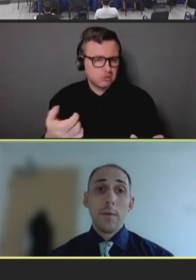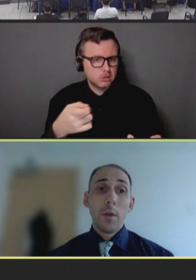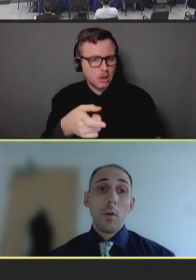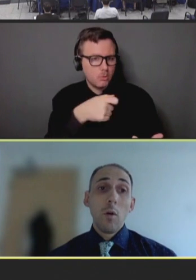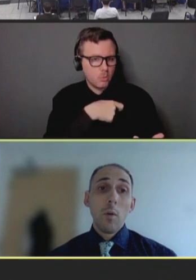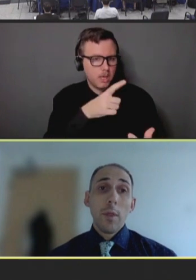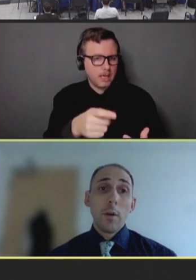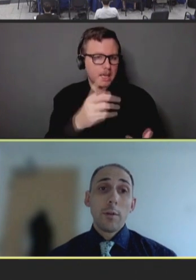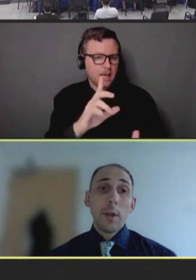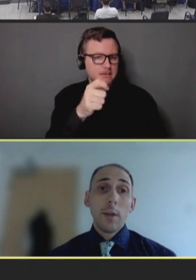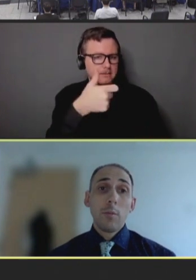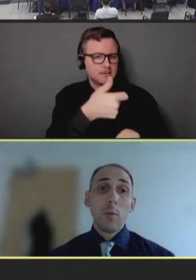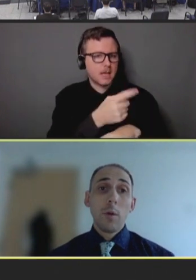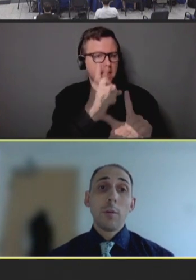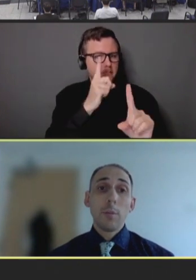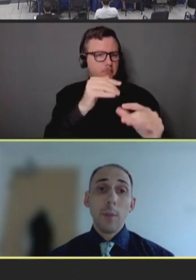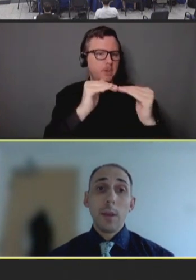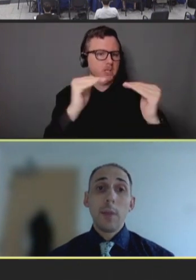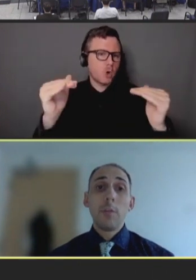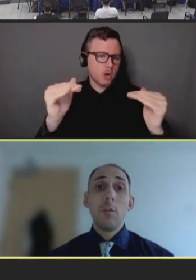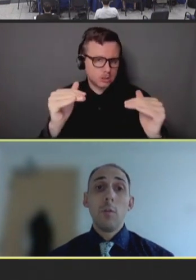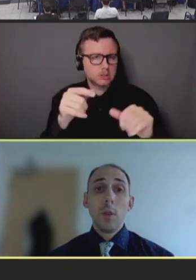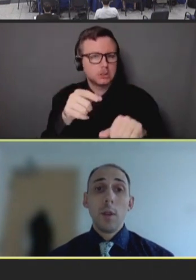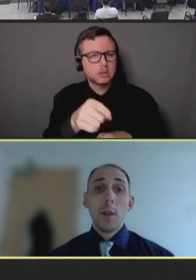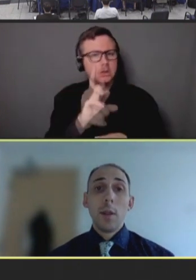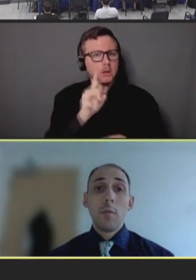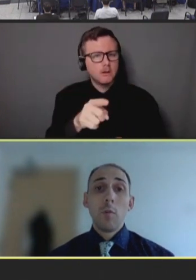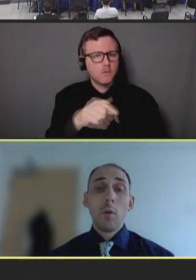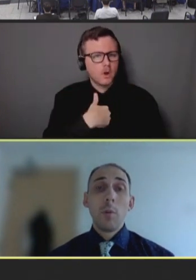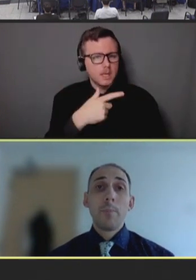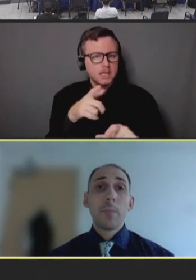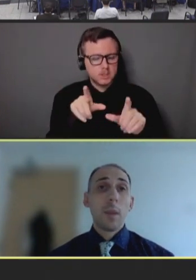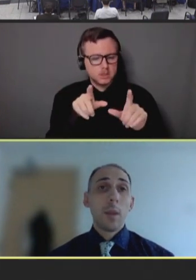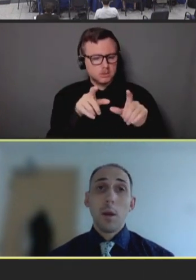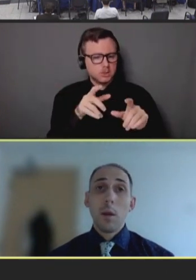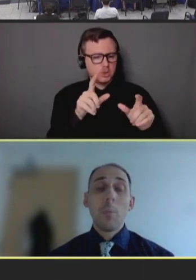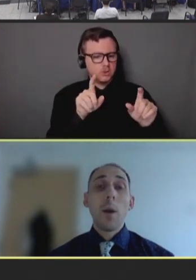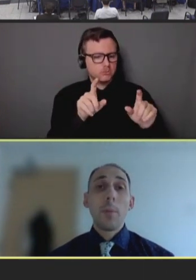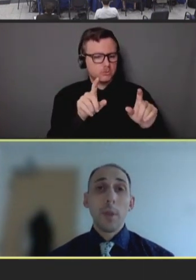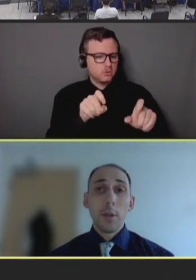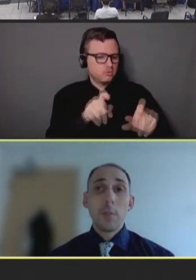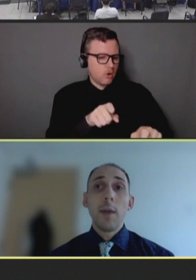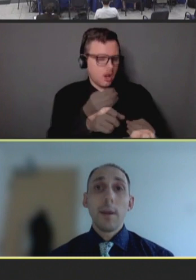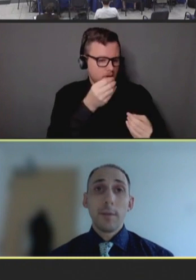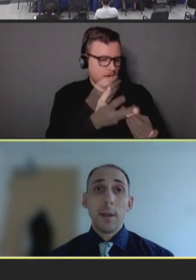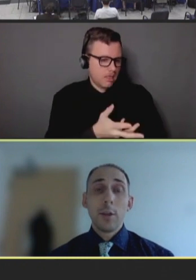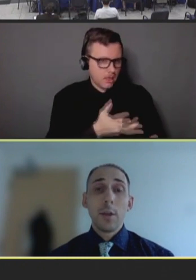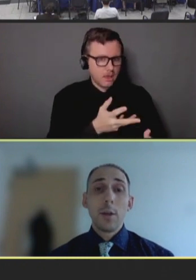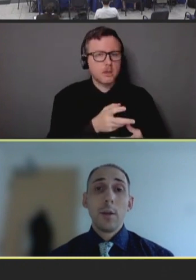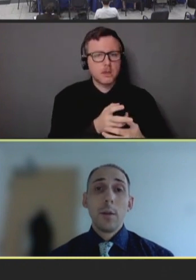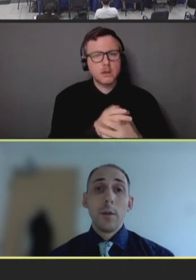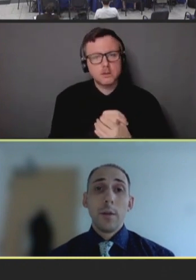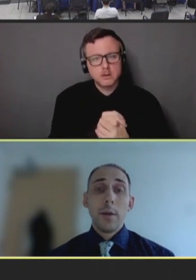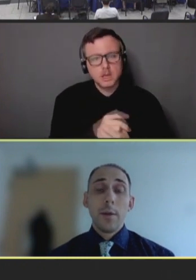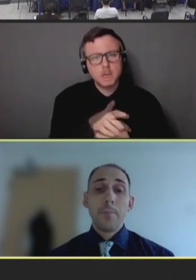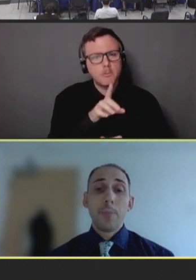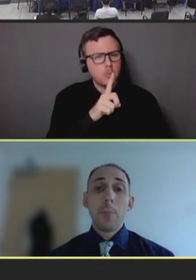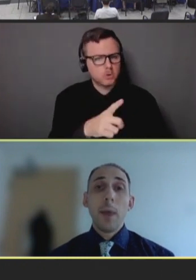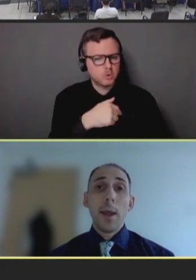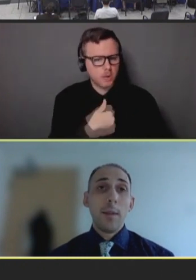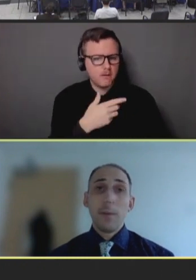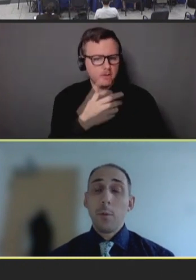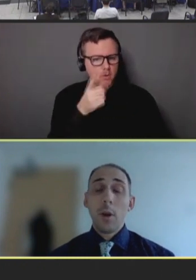The goal with our studies was ultimately to inform population vaccination by these mRNA